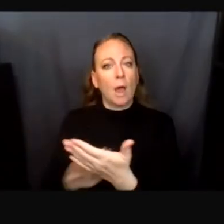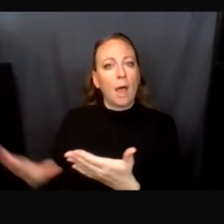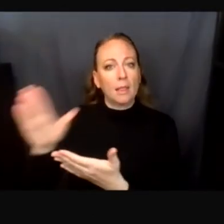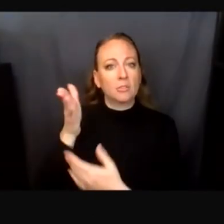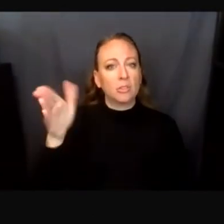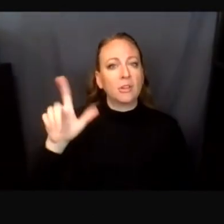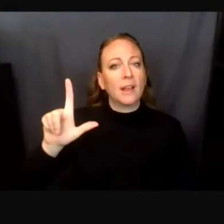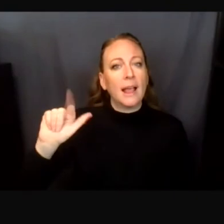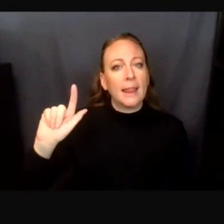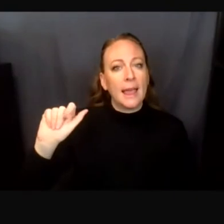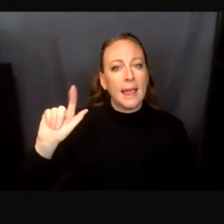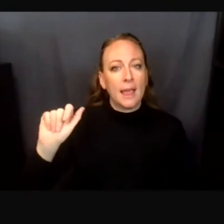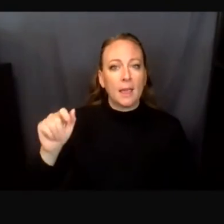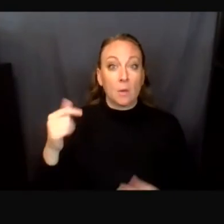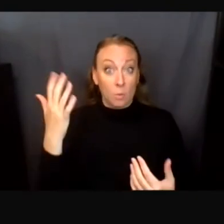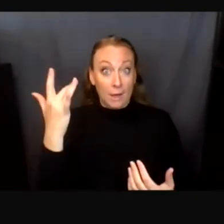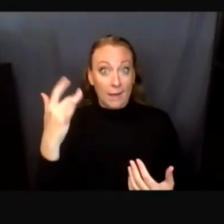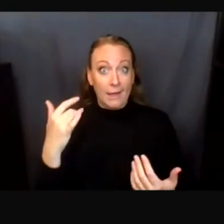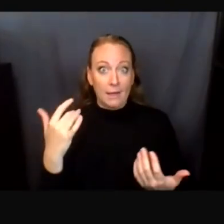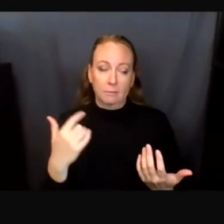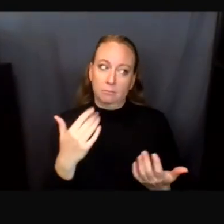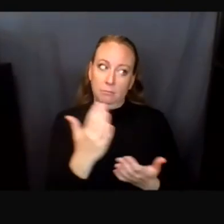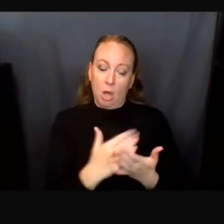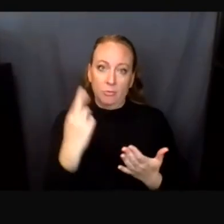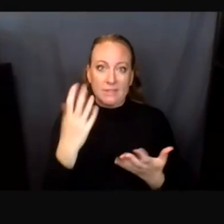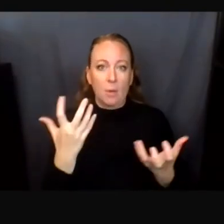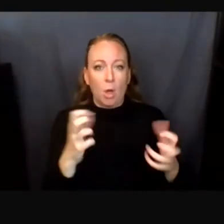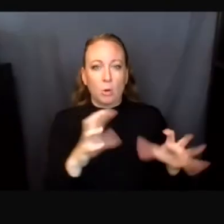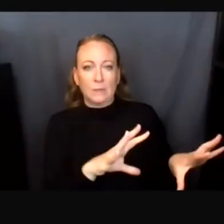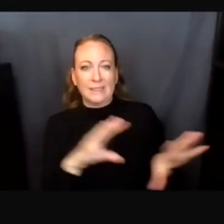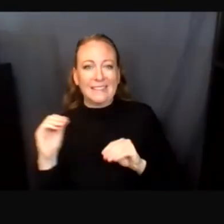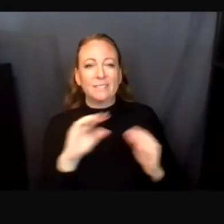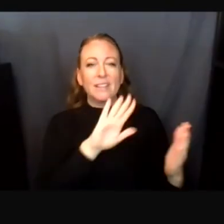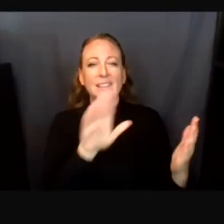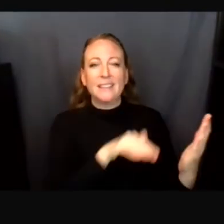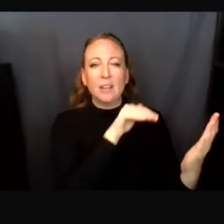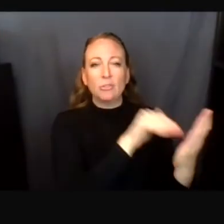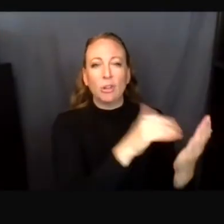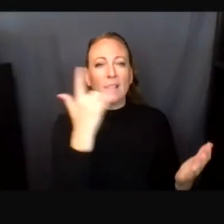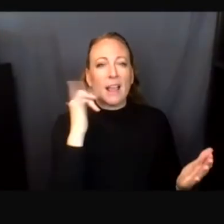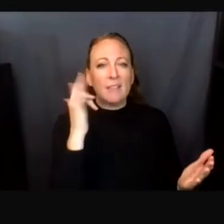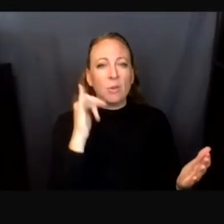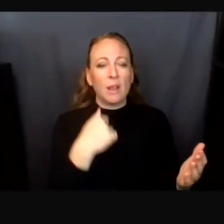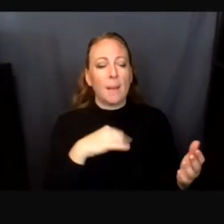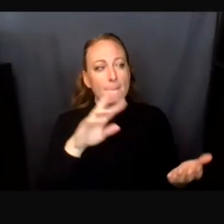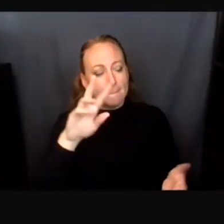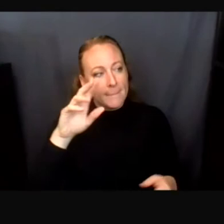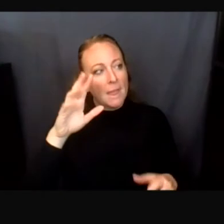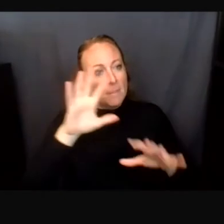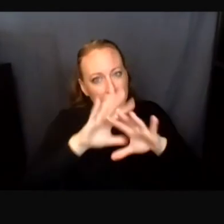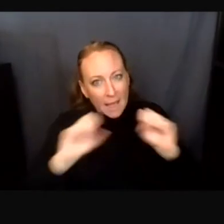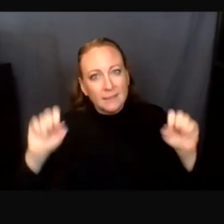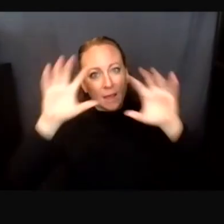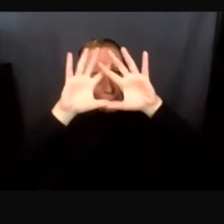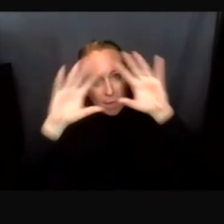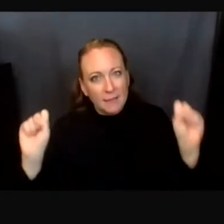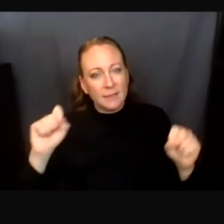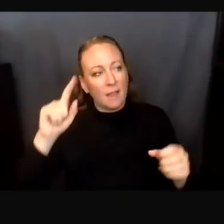somewhat to get away from central California and these passing out spells and these attitudes and so forth.